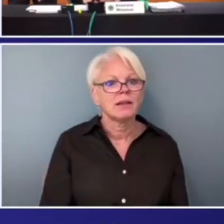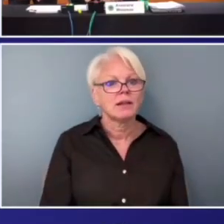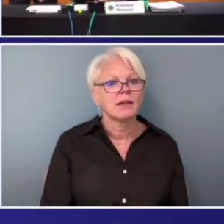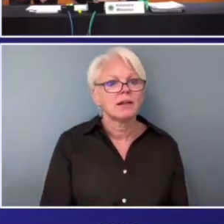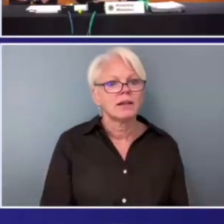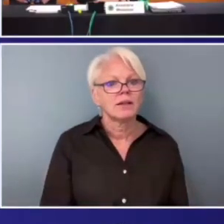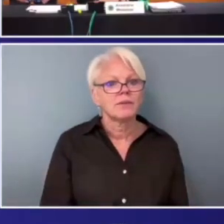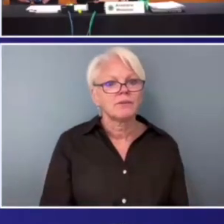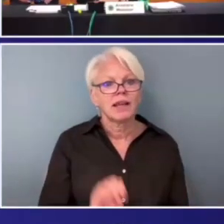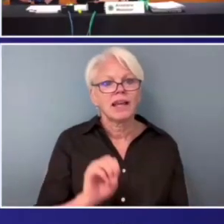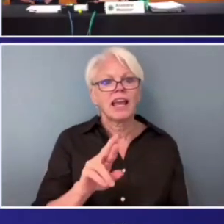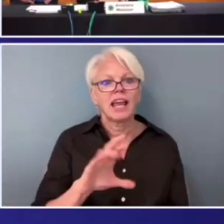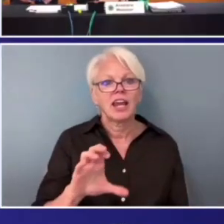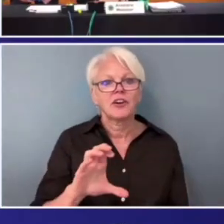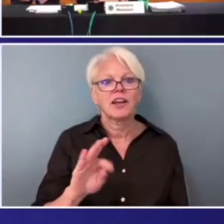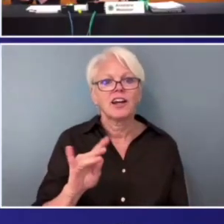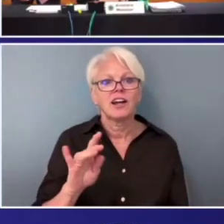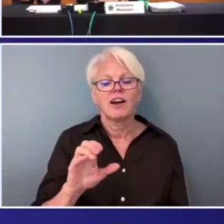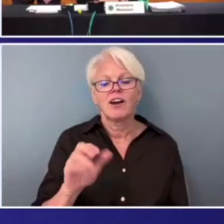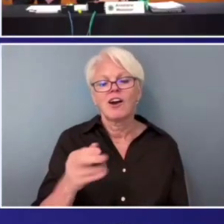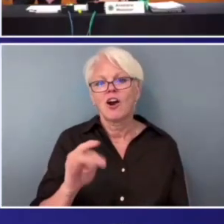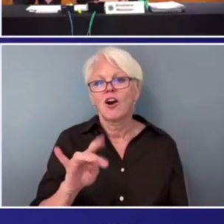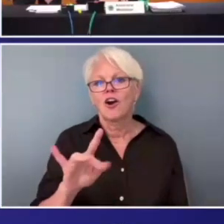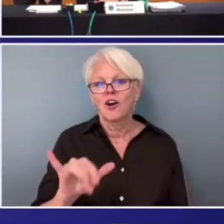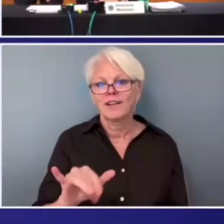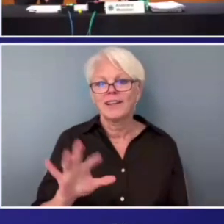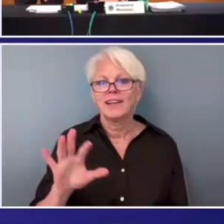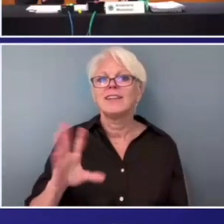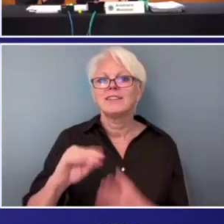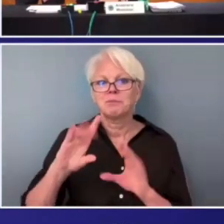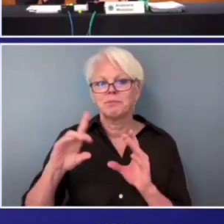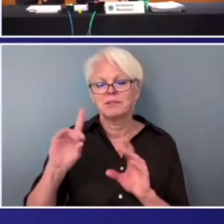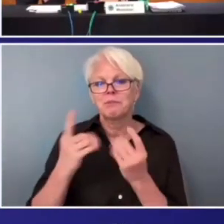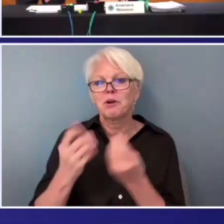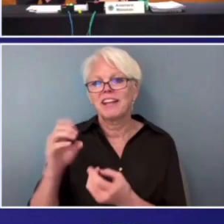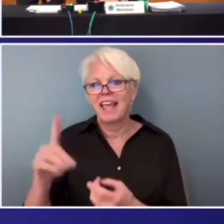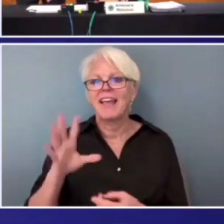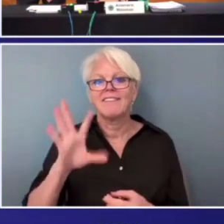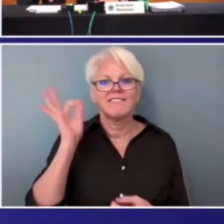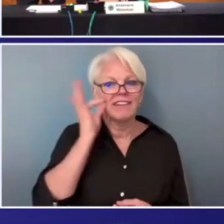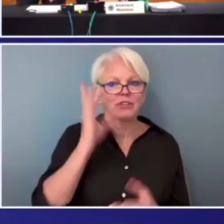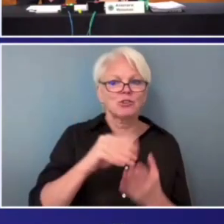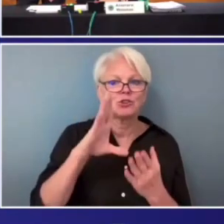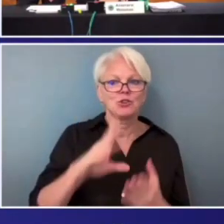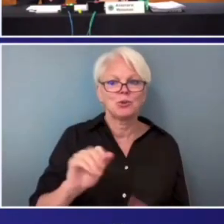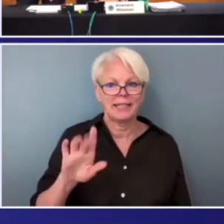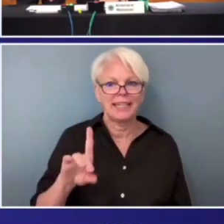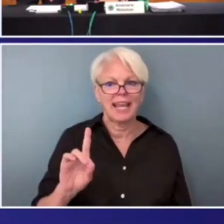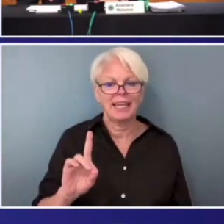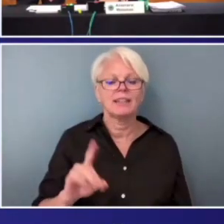Eric Hardy, Federal Student Aid, Department of Ed. My interpretation of your question is, are we going to use the